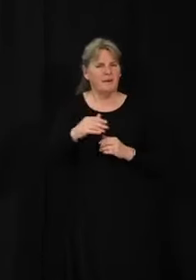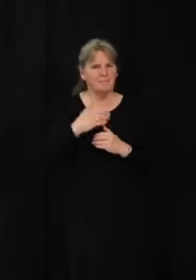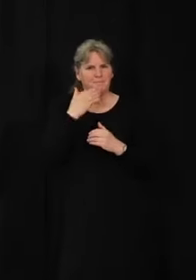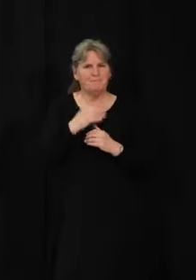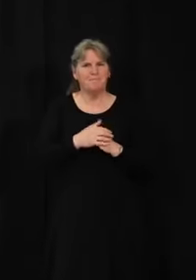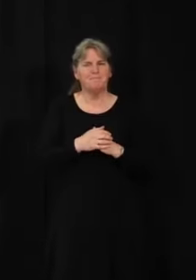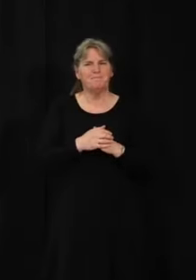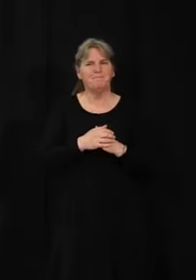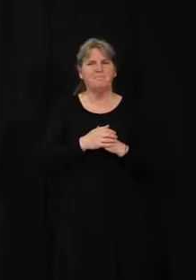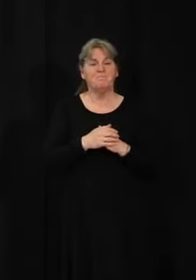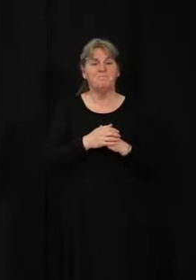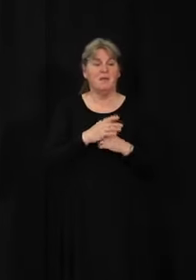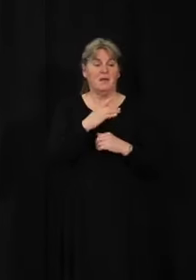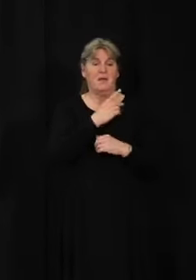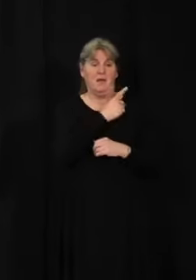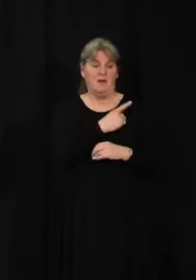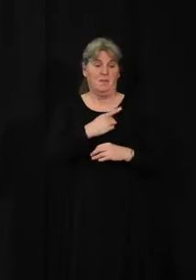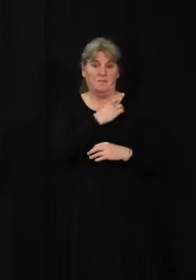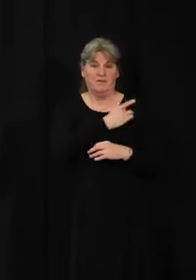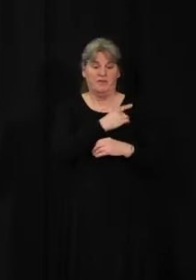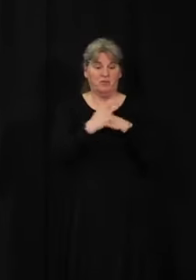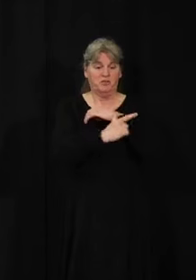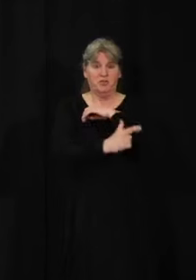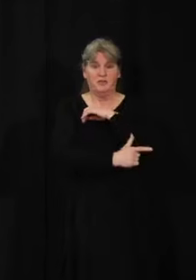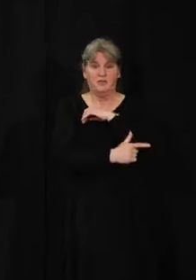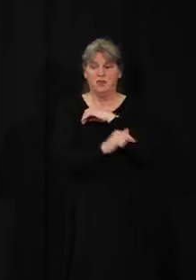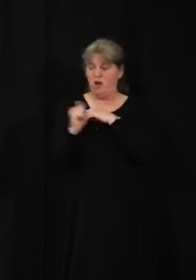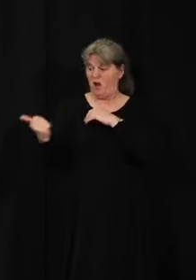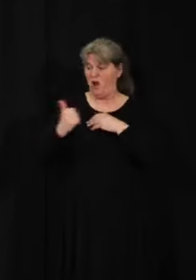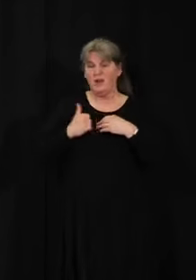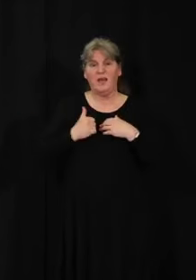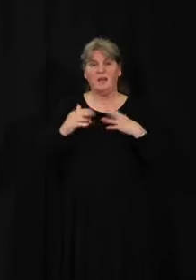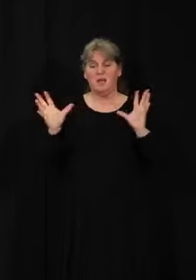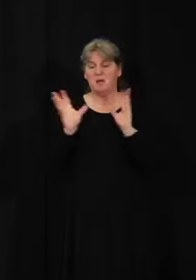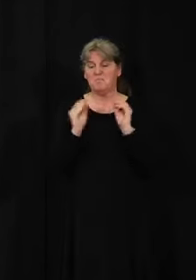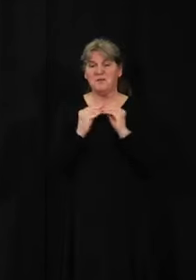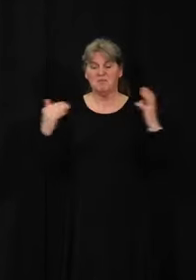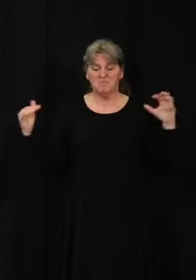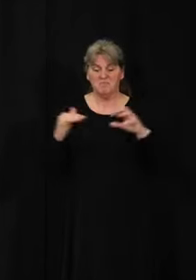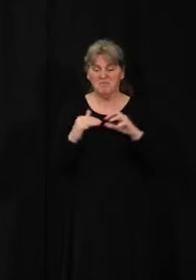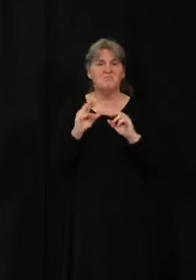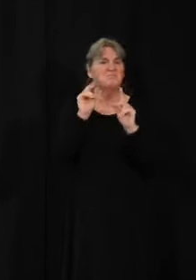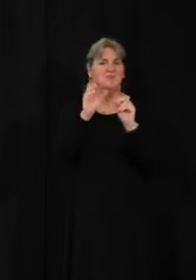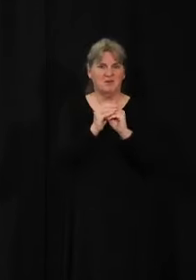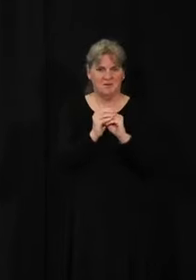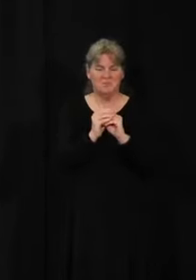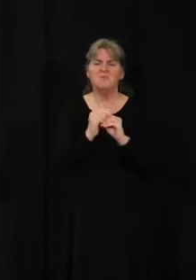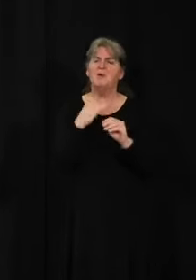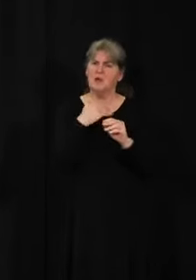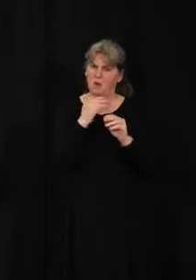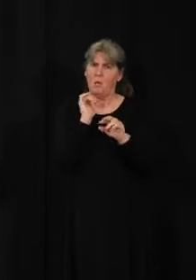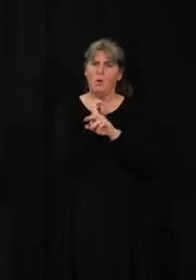Again, no provincial legislatures are meeting right now. We worked with opposition parties to pass a budget in